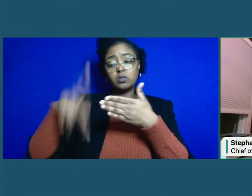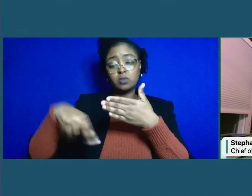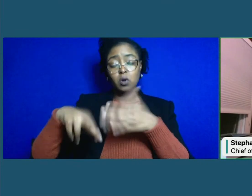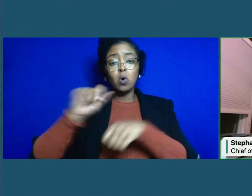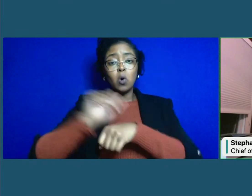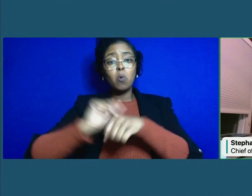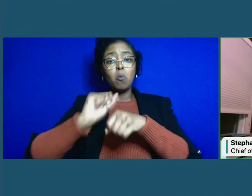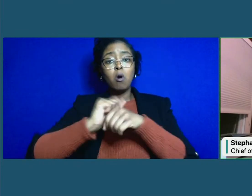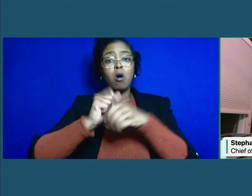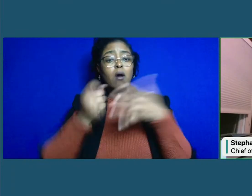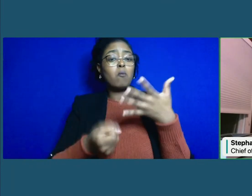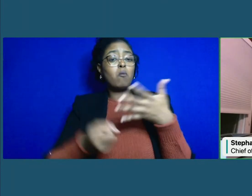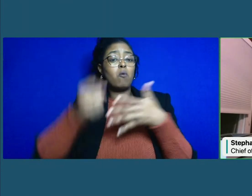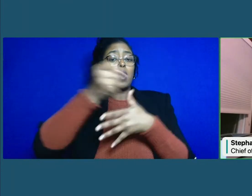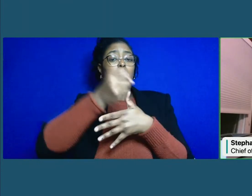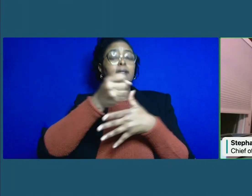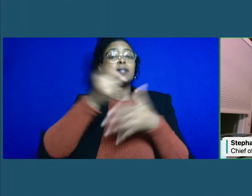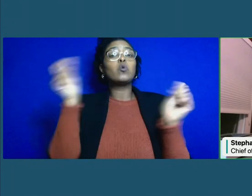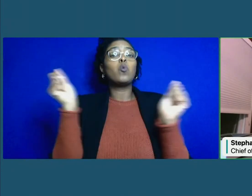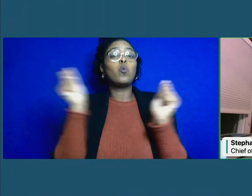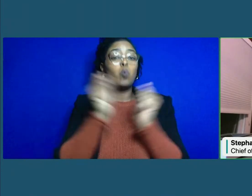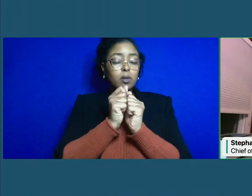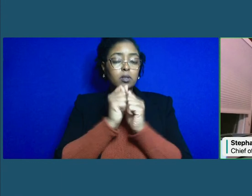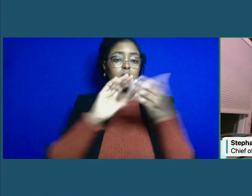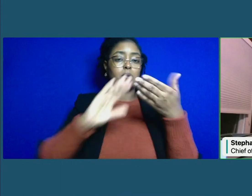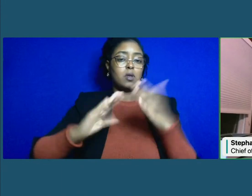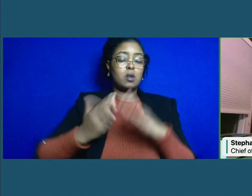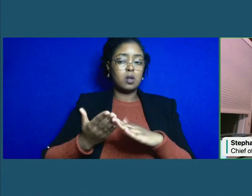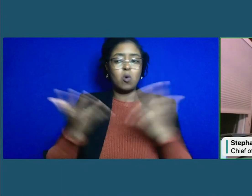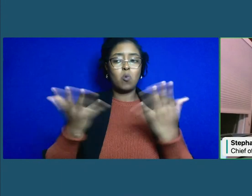community conversations around the results to work on